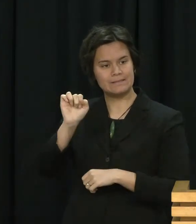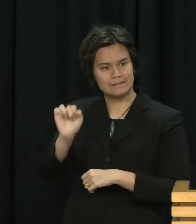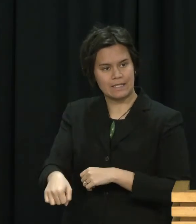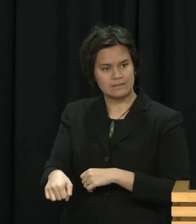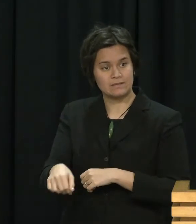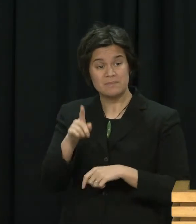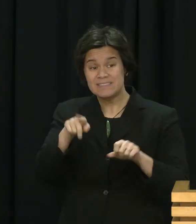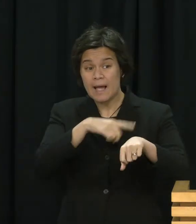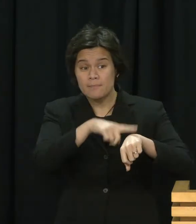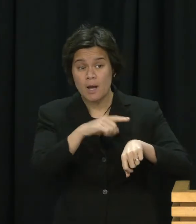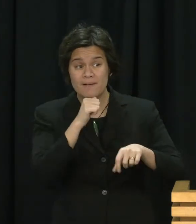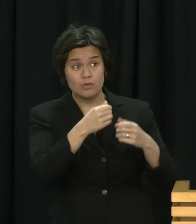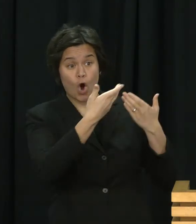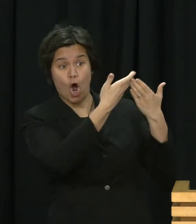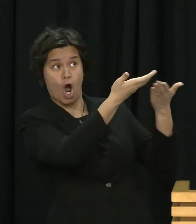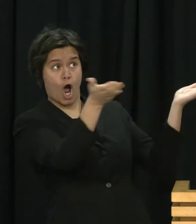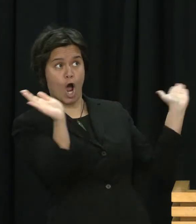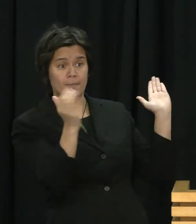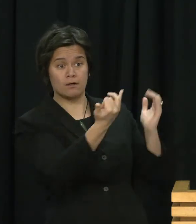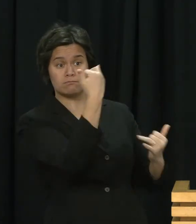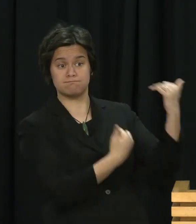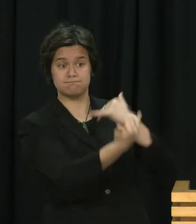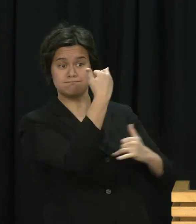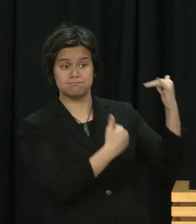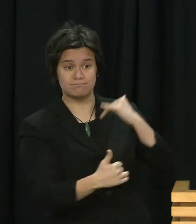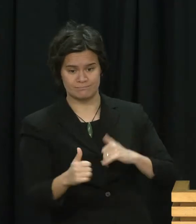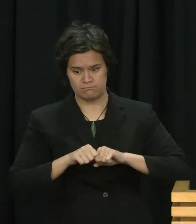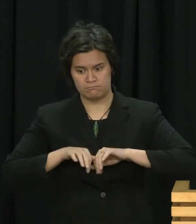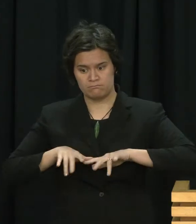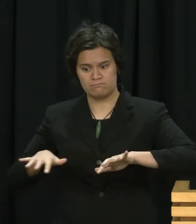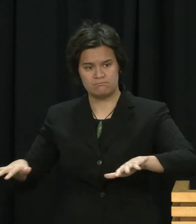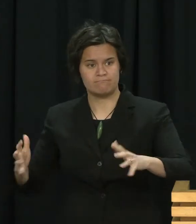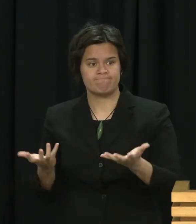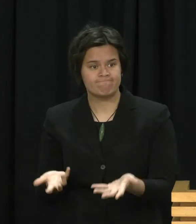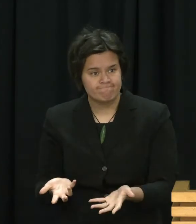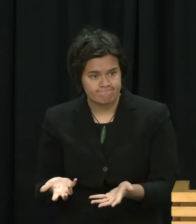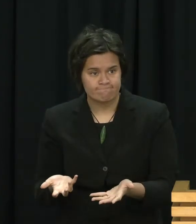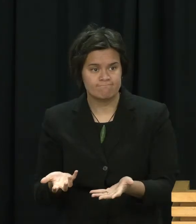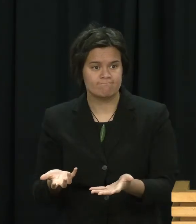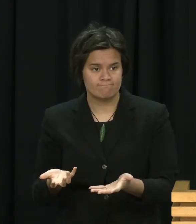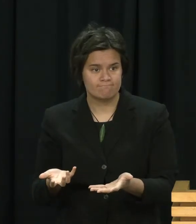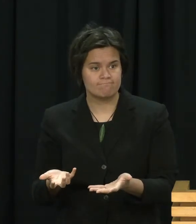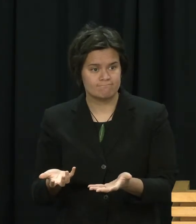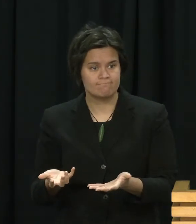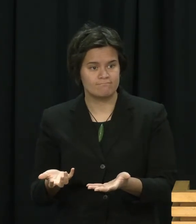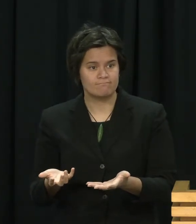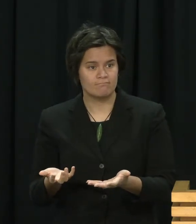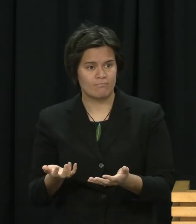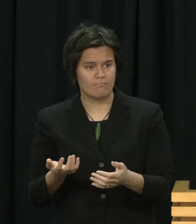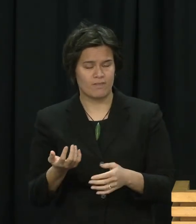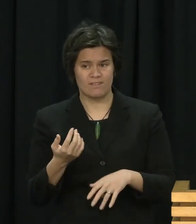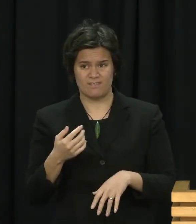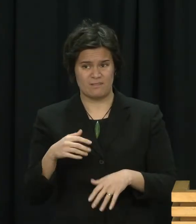were booked to come from Australia. Counter to that is if we had people coming in from Australia and found we